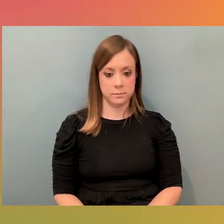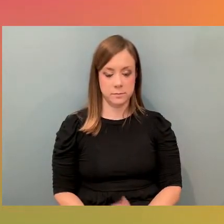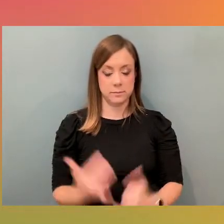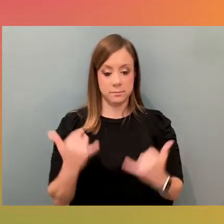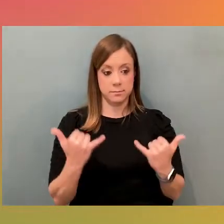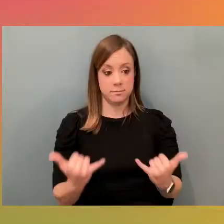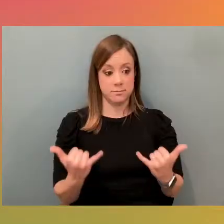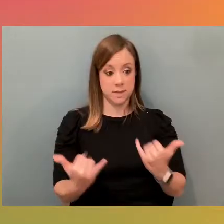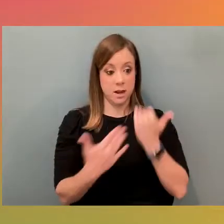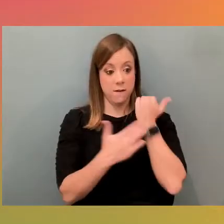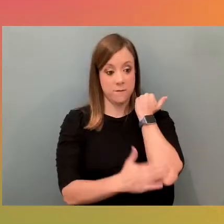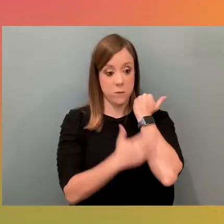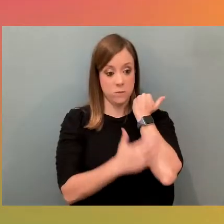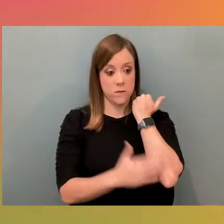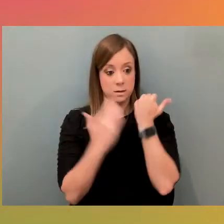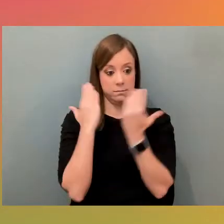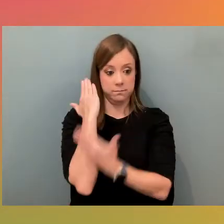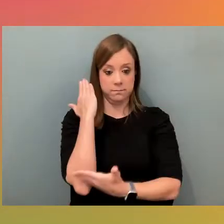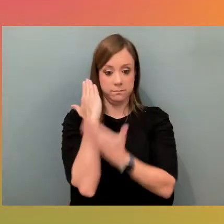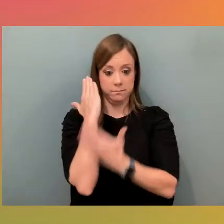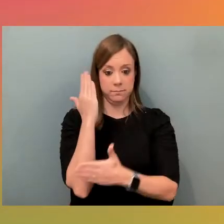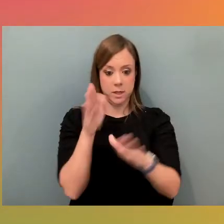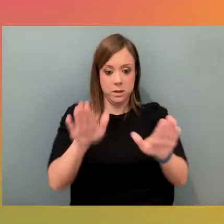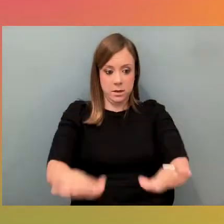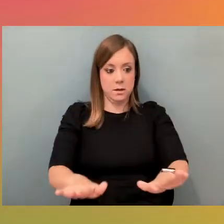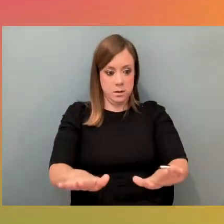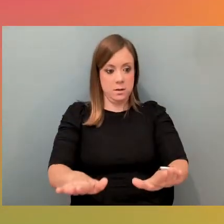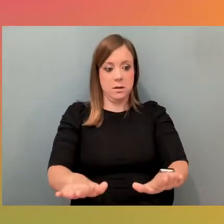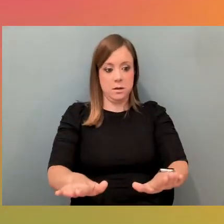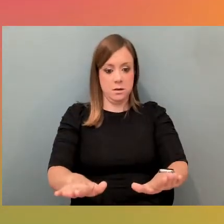HEAD AND HANDS AND REST. YOU ARE GOING TO COME ONTO YOUR